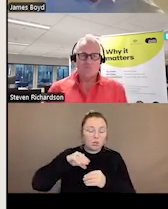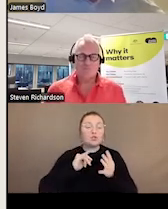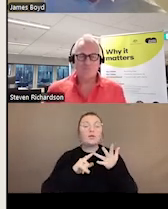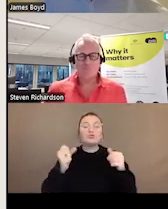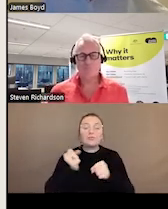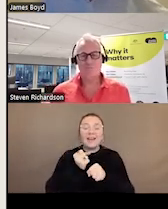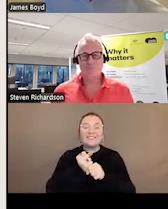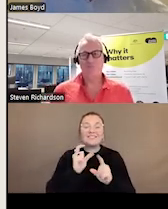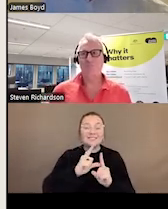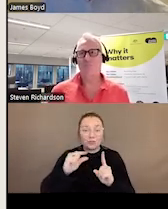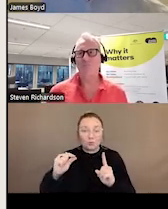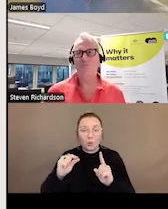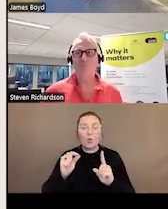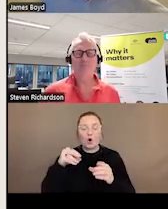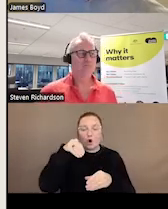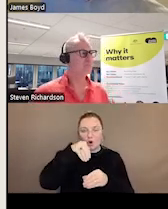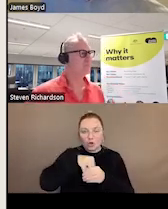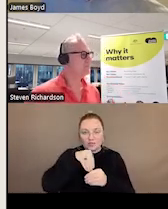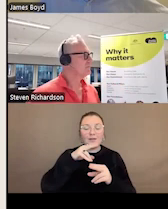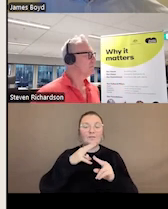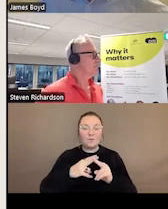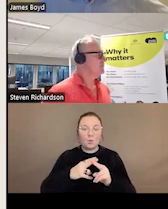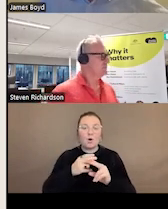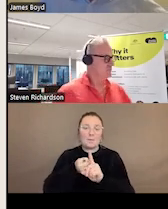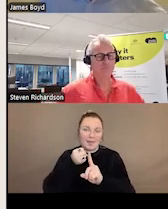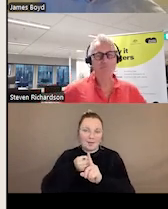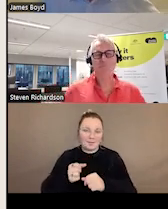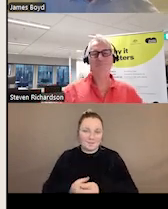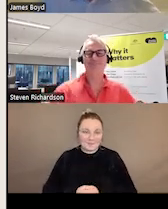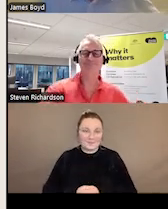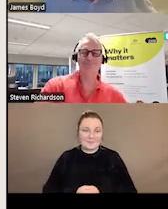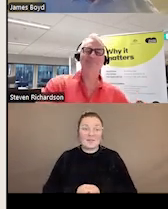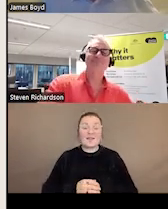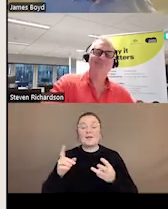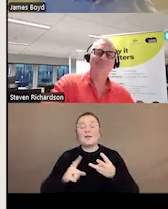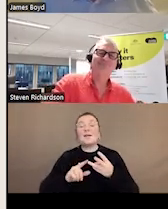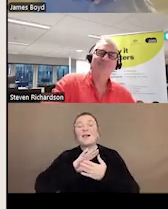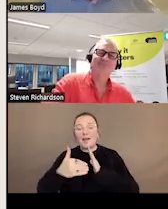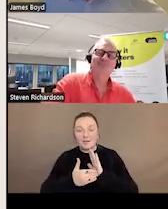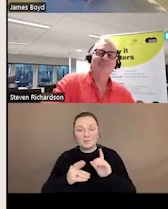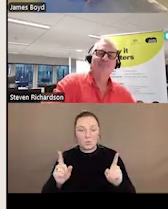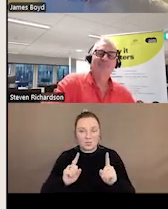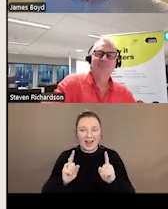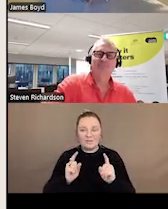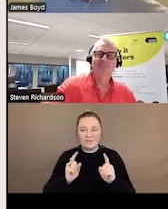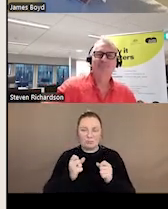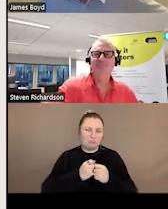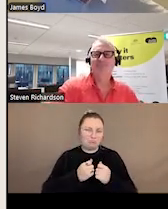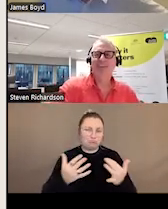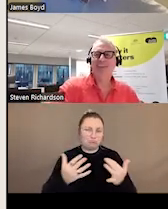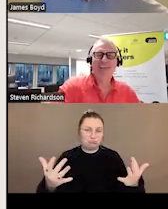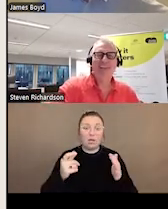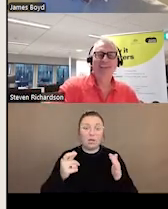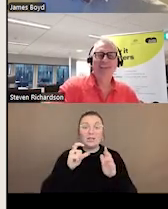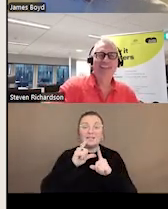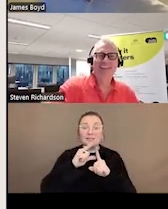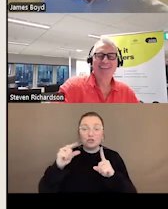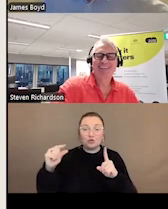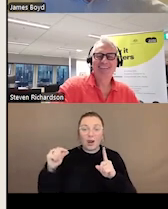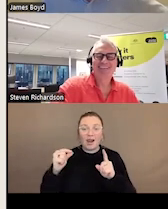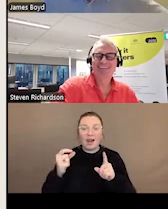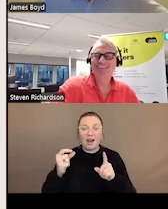for their campaigns. And lastly, there are a suite of digital campaign assets that will be